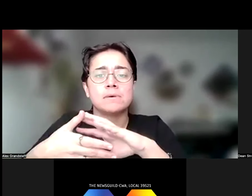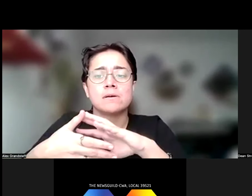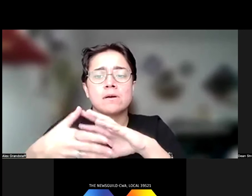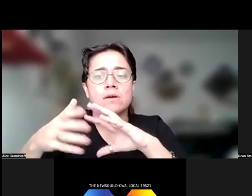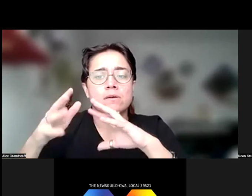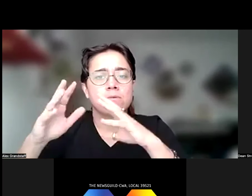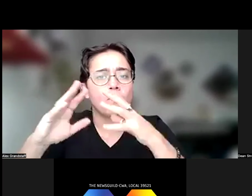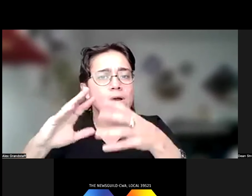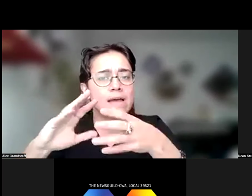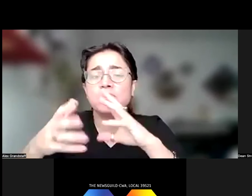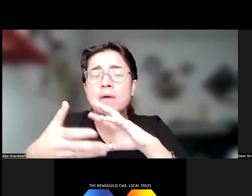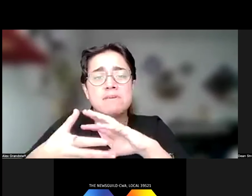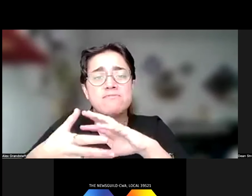. We would love to really